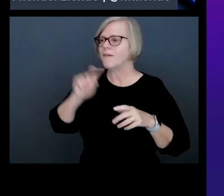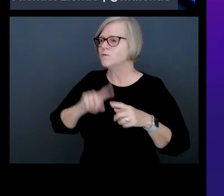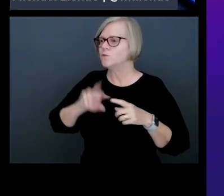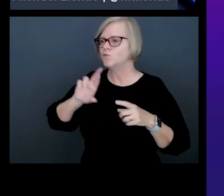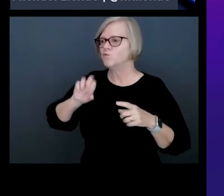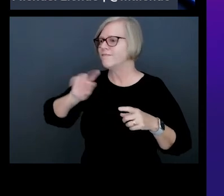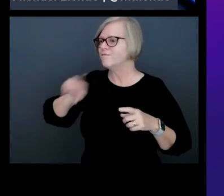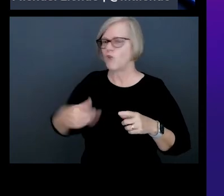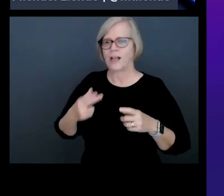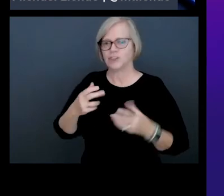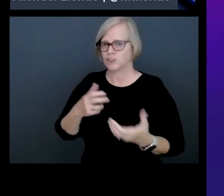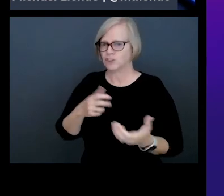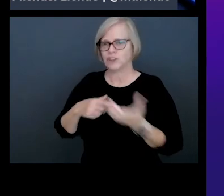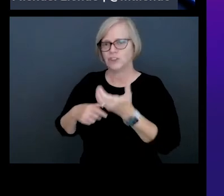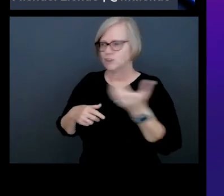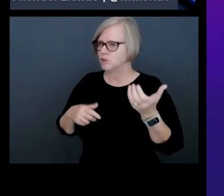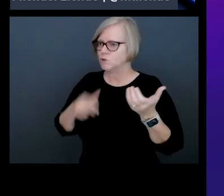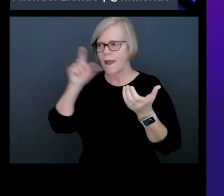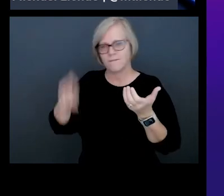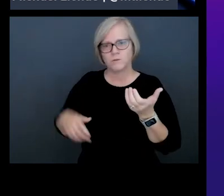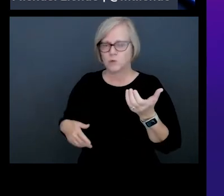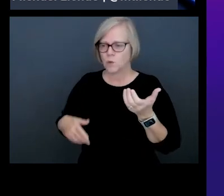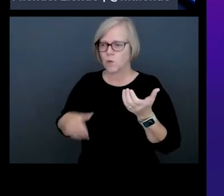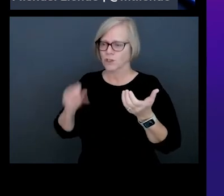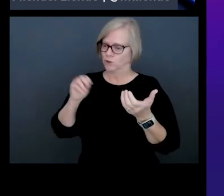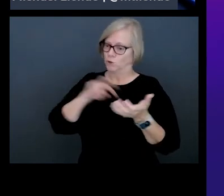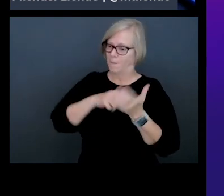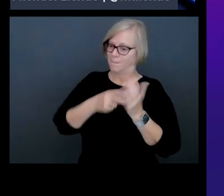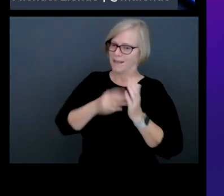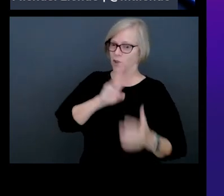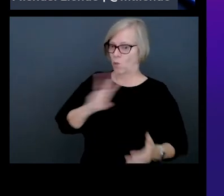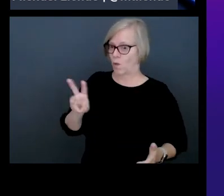So the website that we're looking at, this React app that we're looking at,